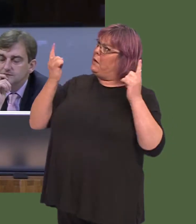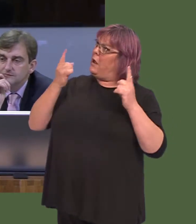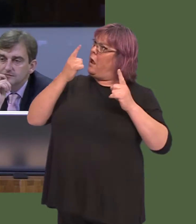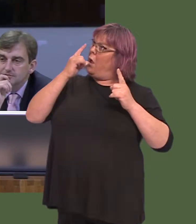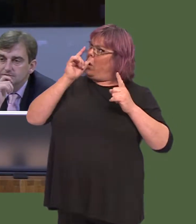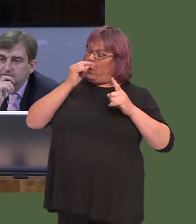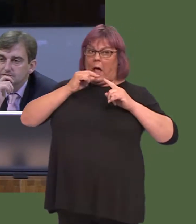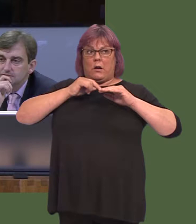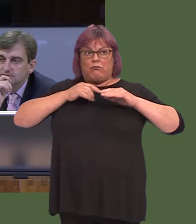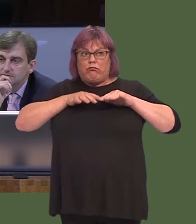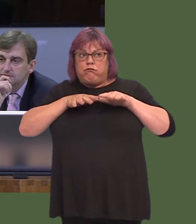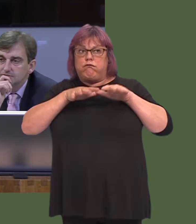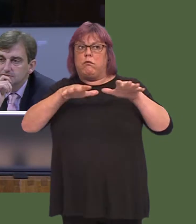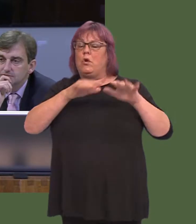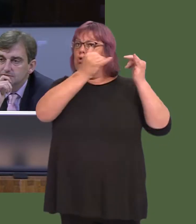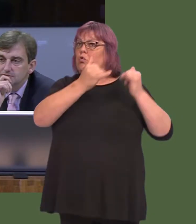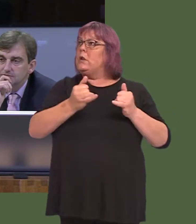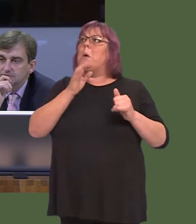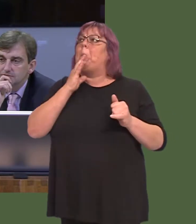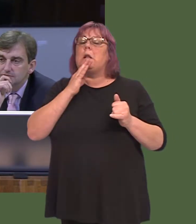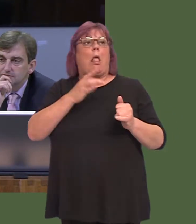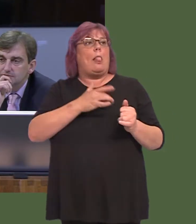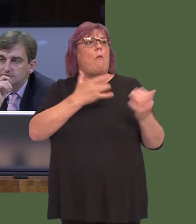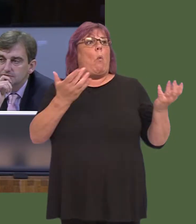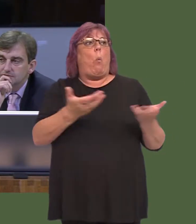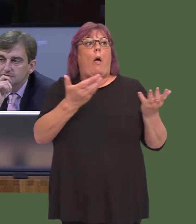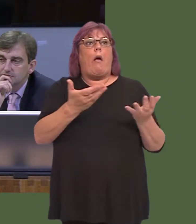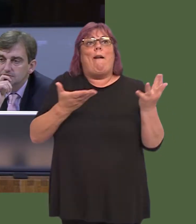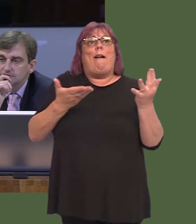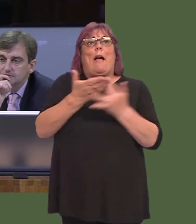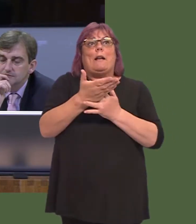to roll out the screening so that, whatever part of Wales you live in, you will have access